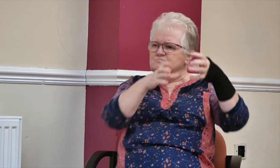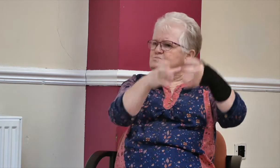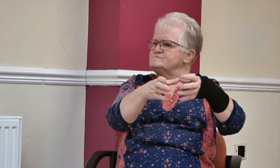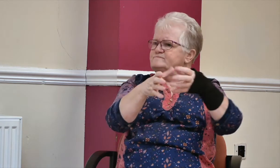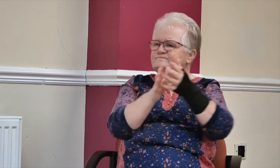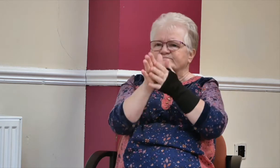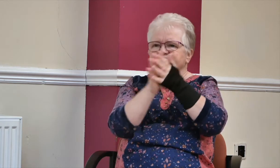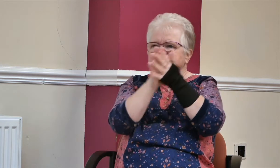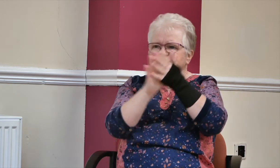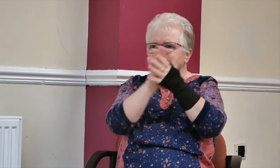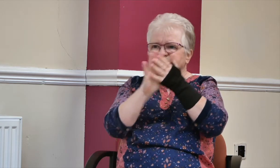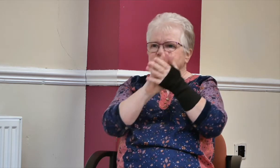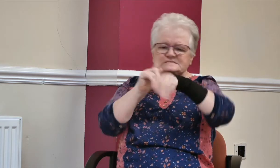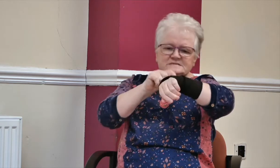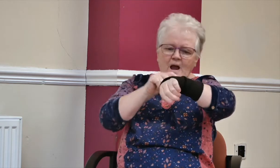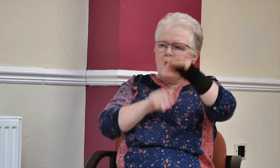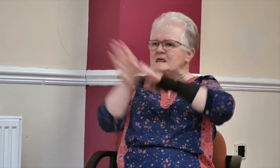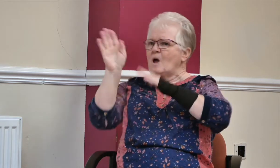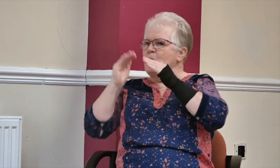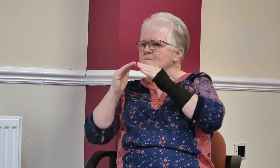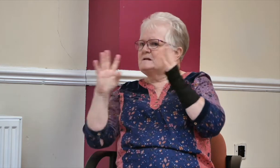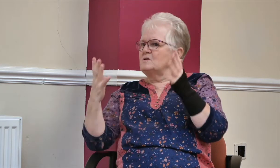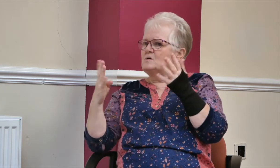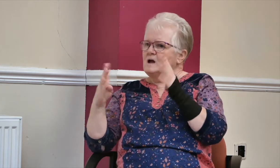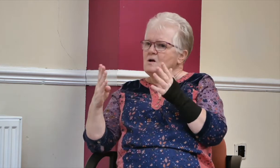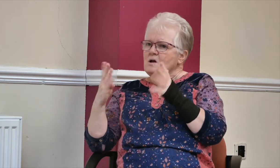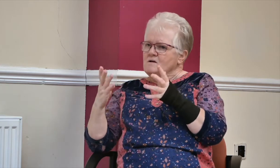It meant that I was in another group, which always finished at 9 o'clock.